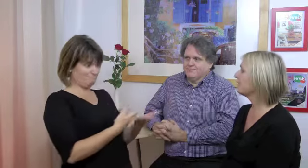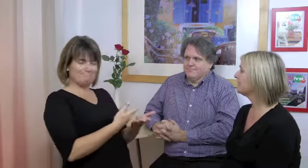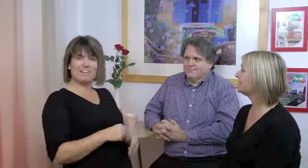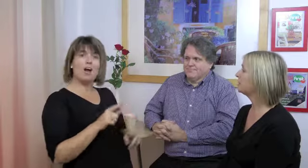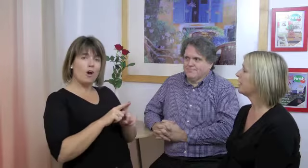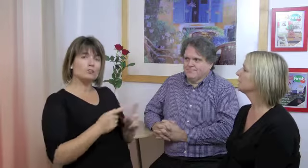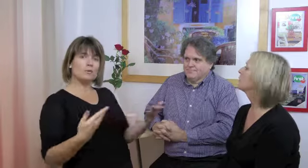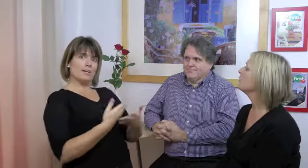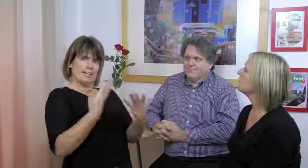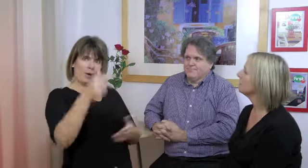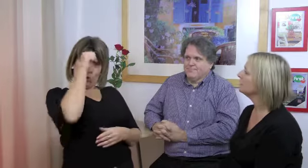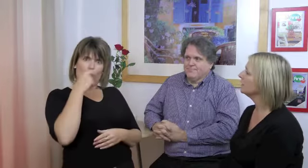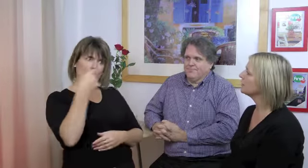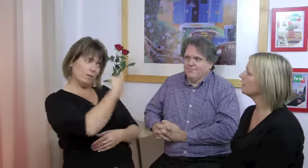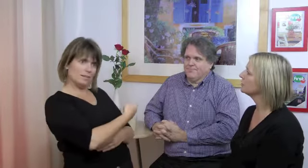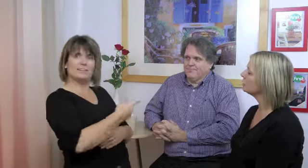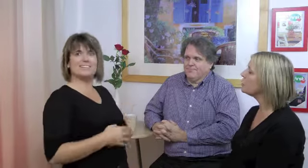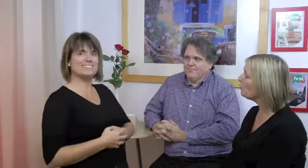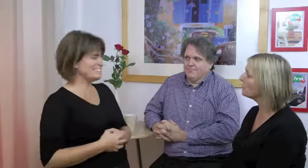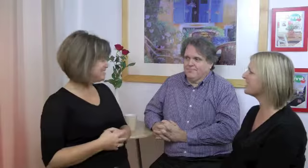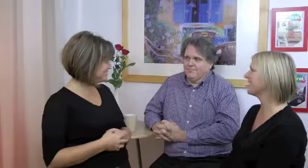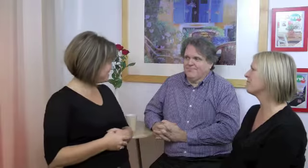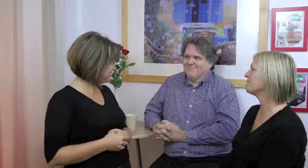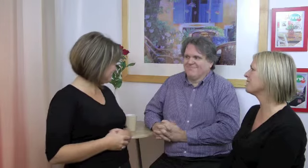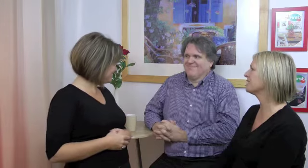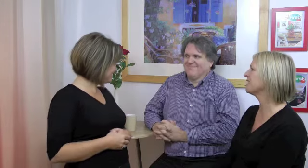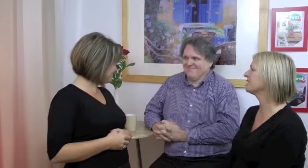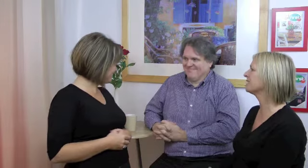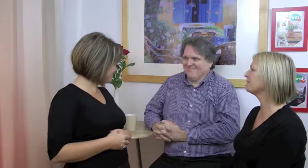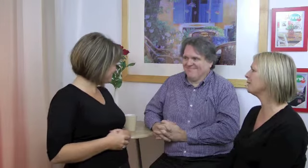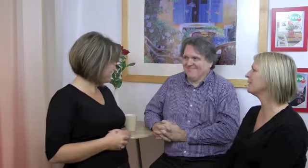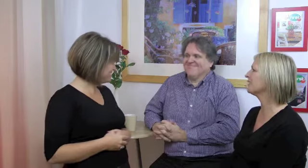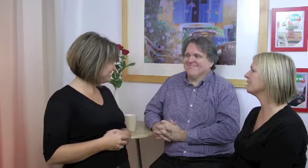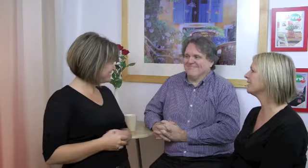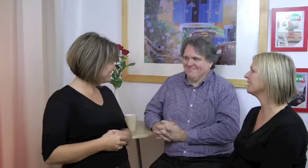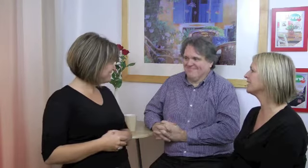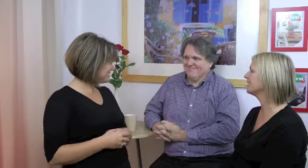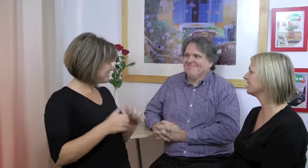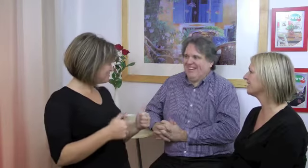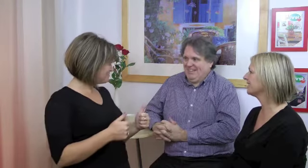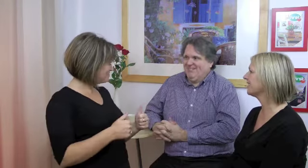you can. Thank you Peter. So, you know who he is now, when you see articles by Peter, our journalist. Thank you.